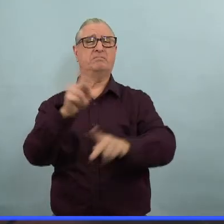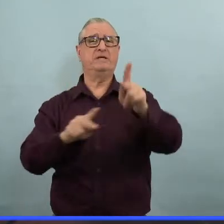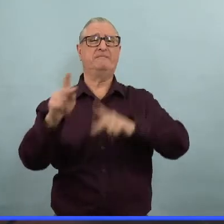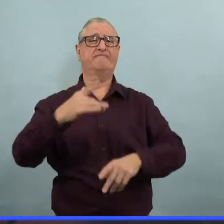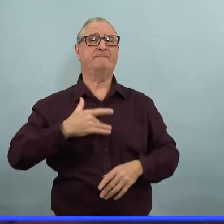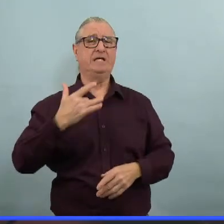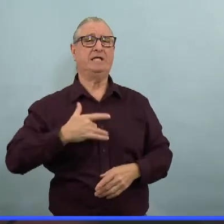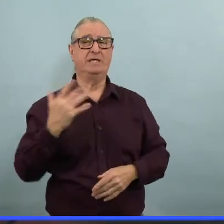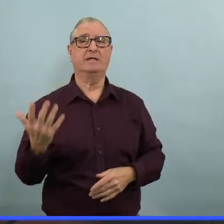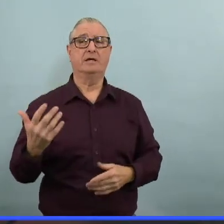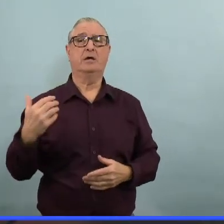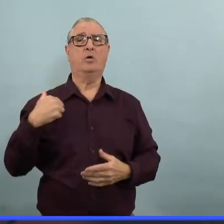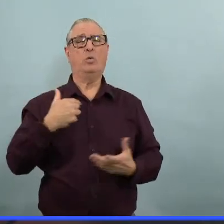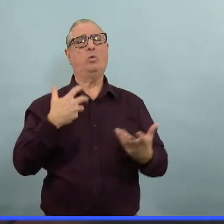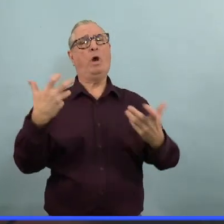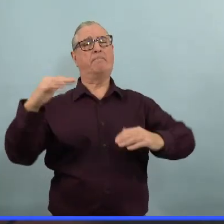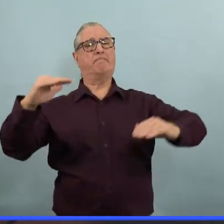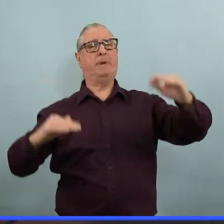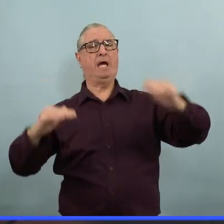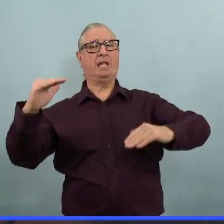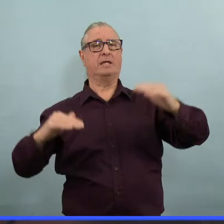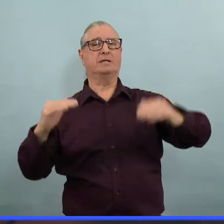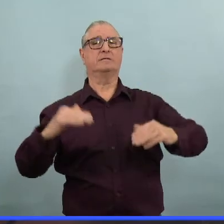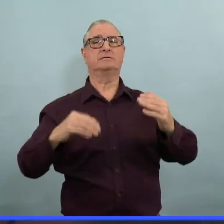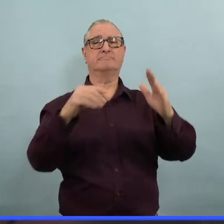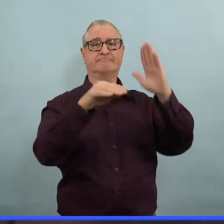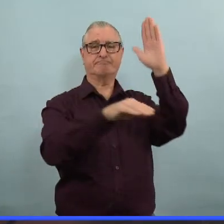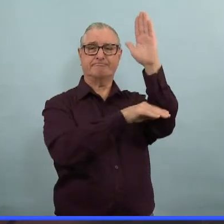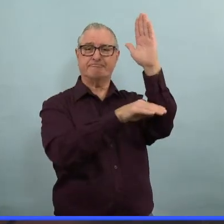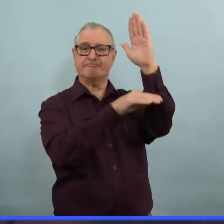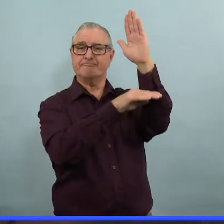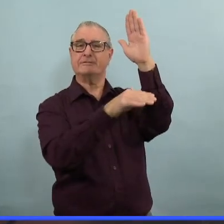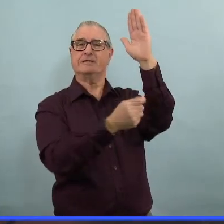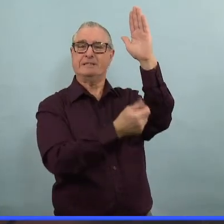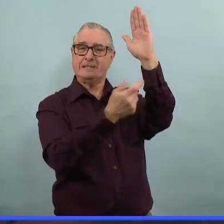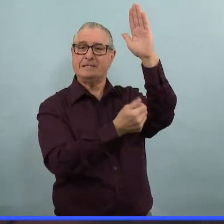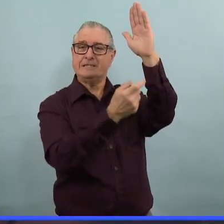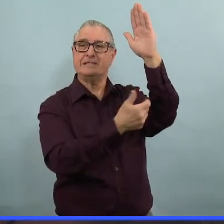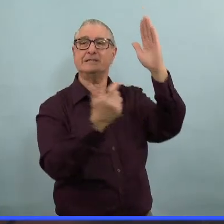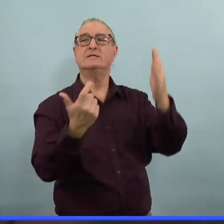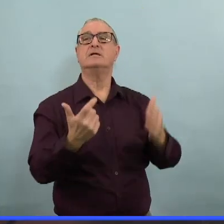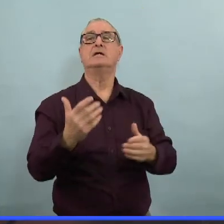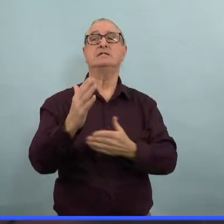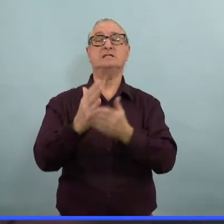based on the modeling based on numbers we see this is a you know a pragmatic approach at this point